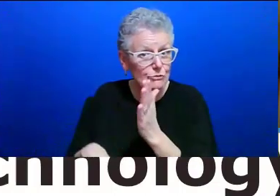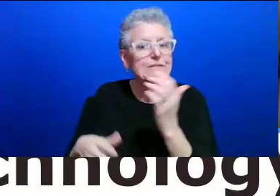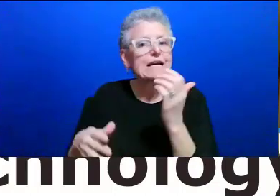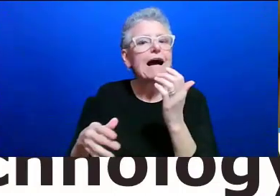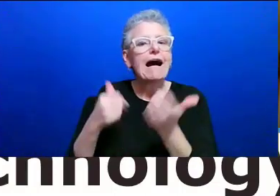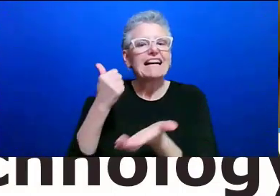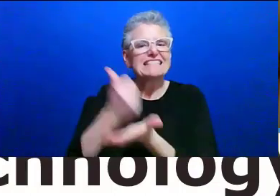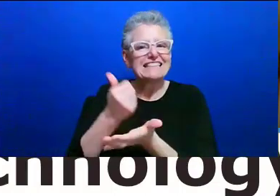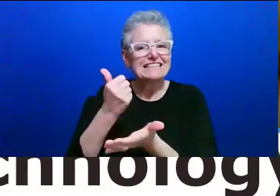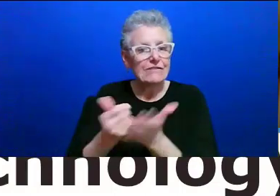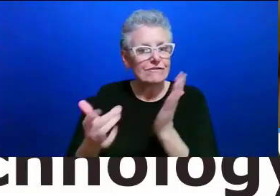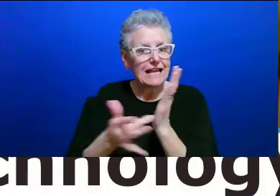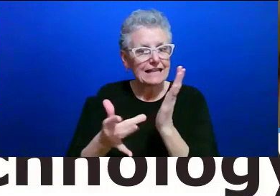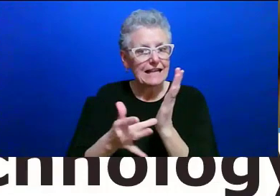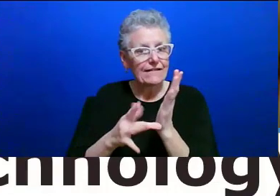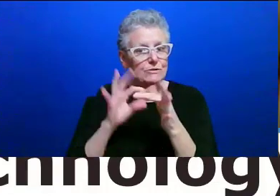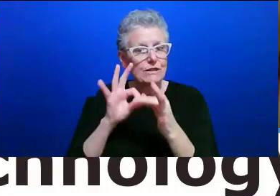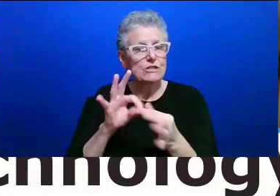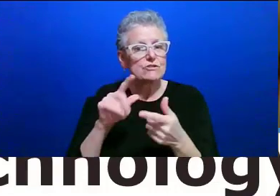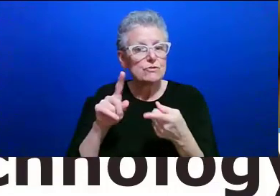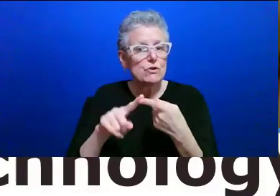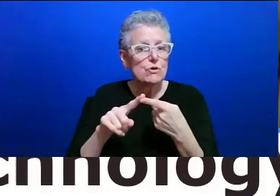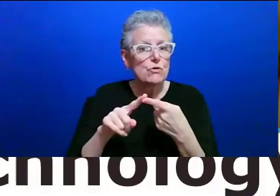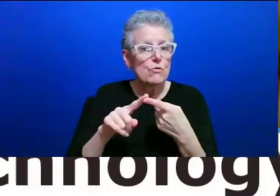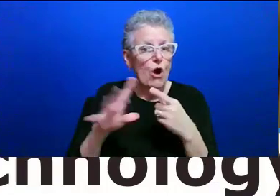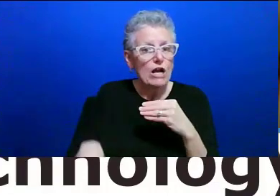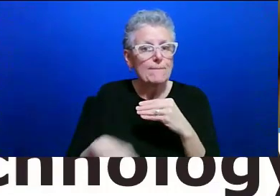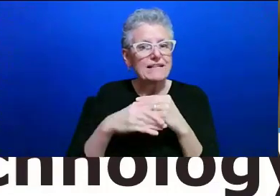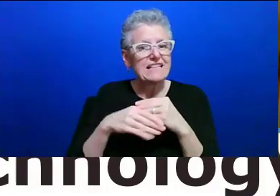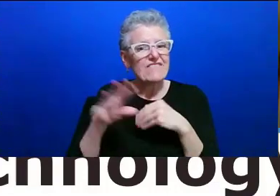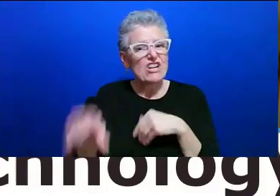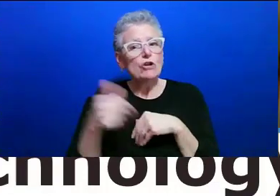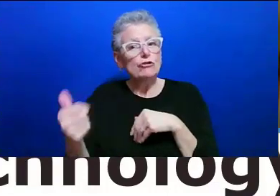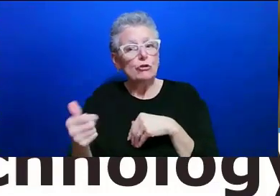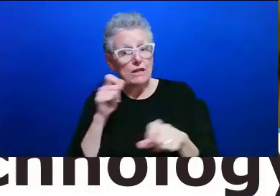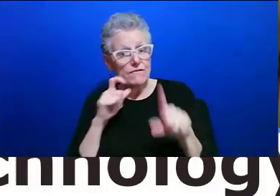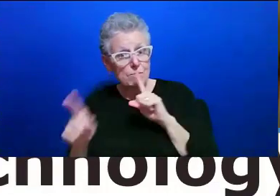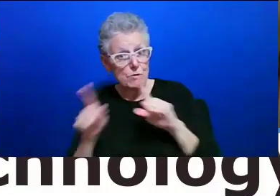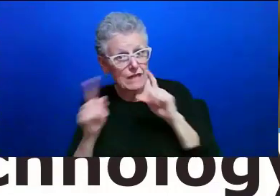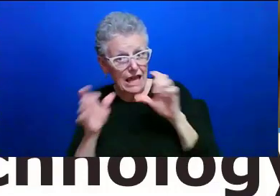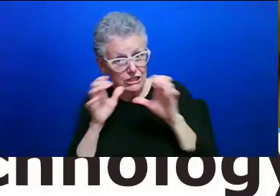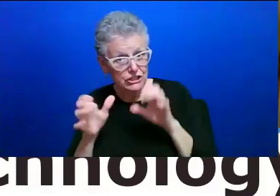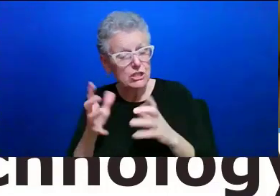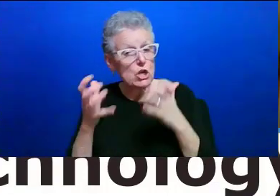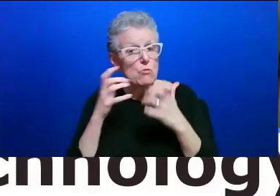around augmentative and alternative communication. So if you are looking for a device for your students,